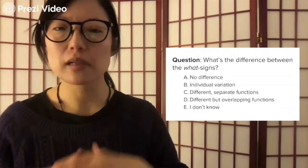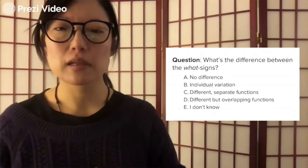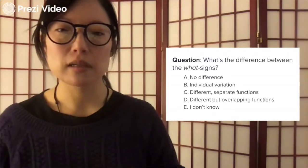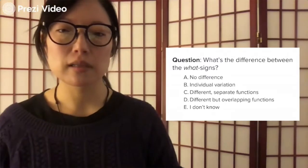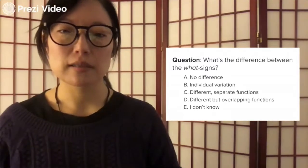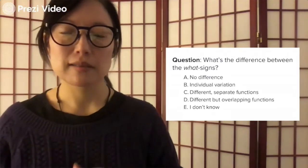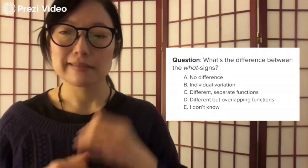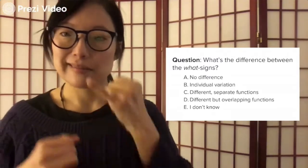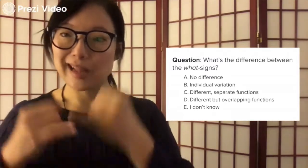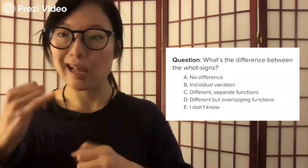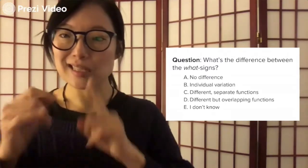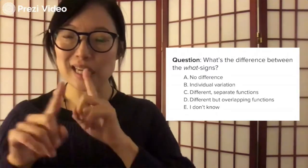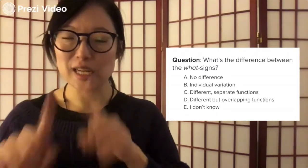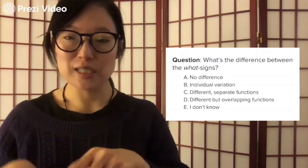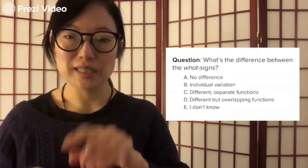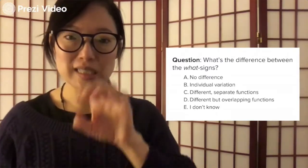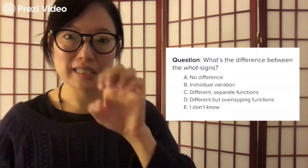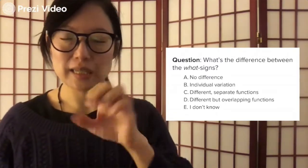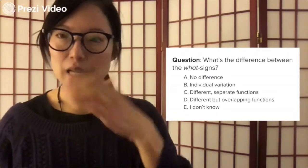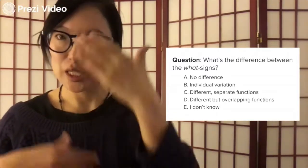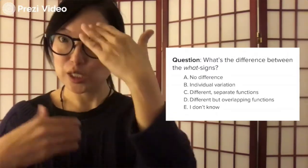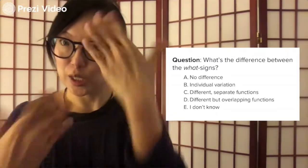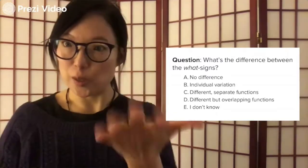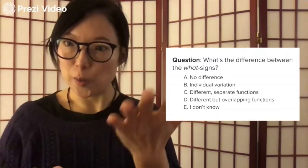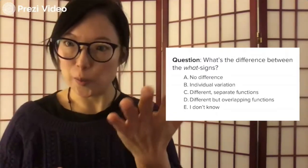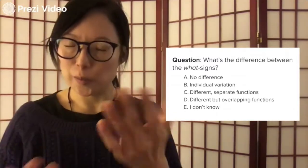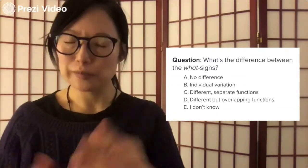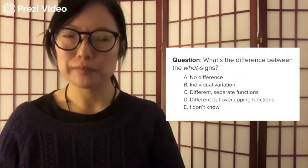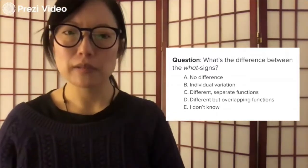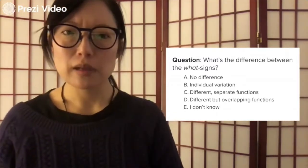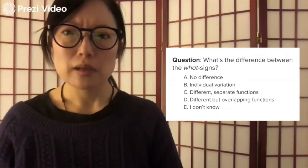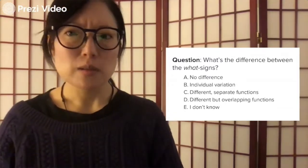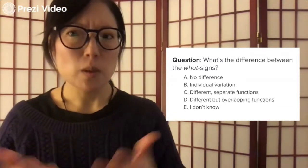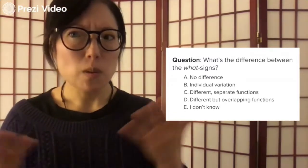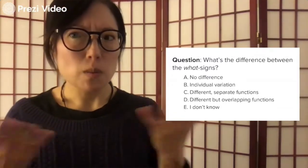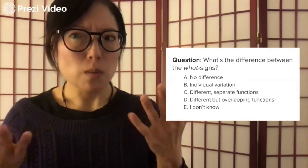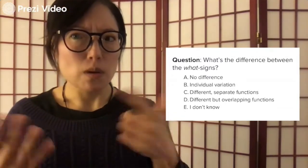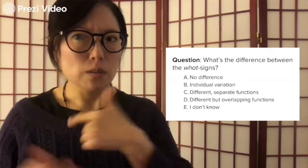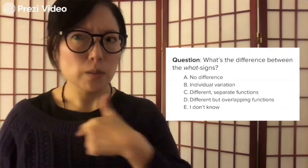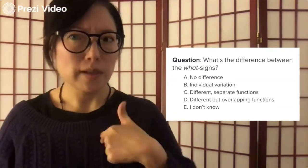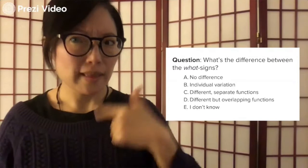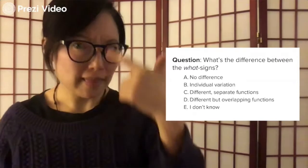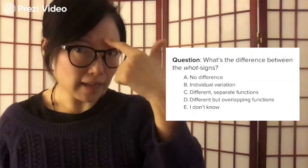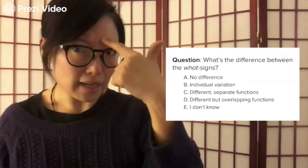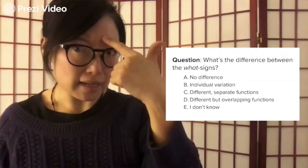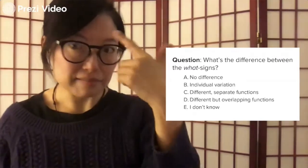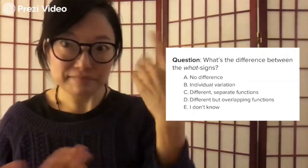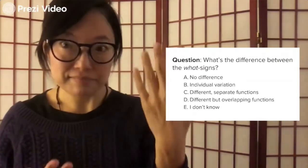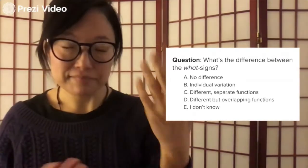one another. And the last answer is E. I don't know. So what do we think?